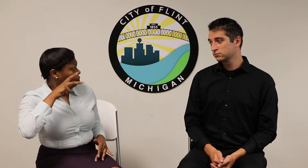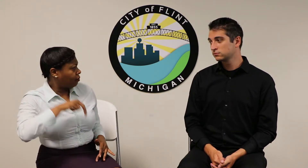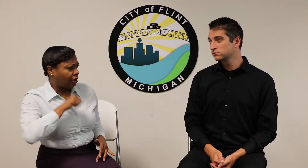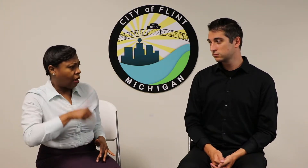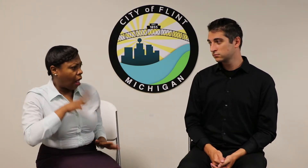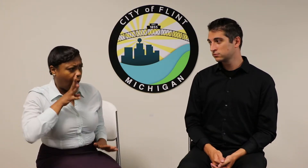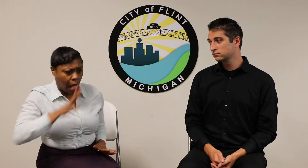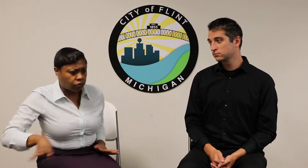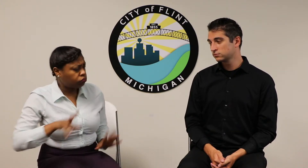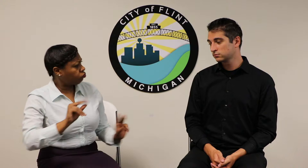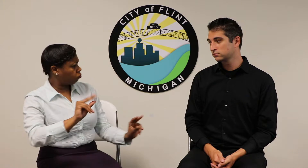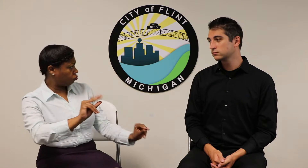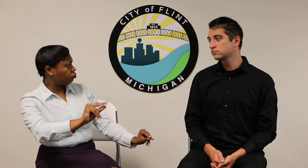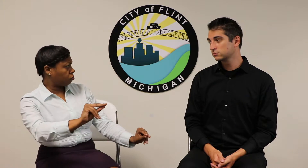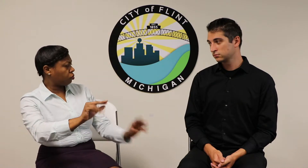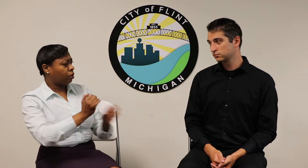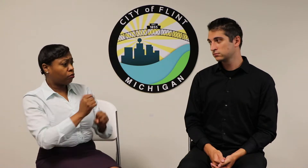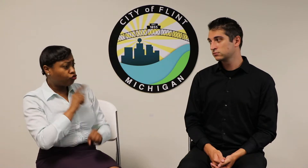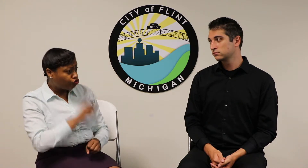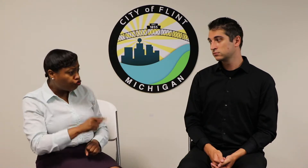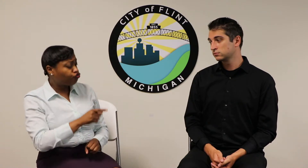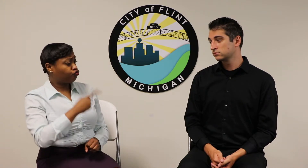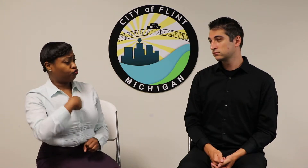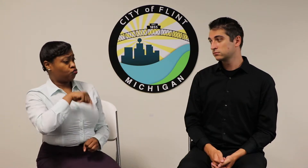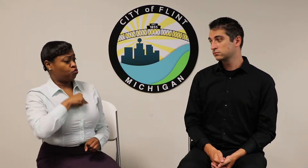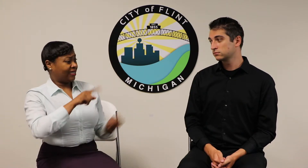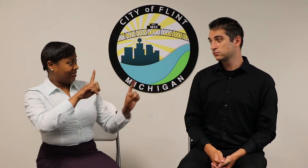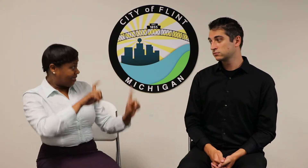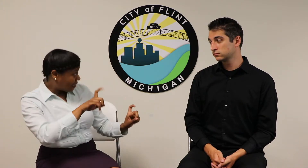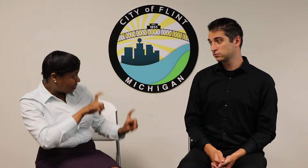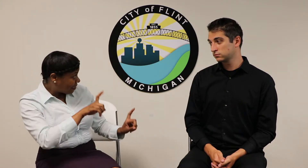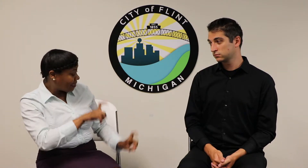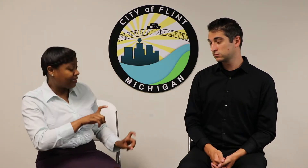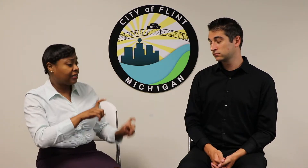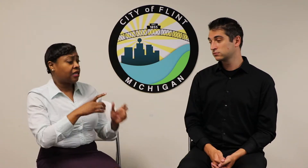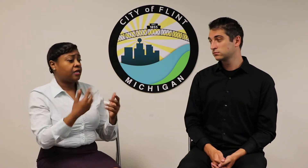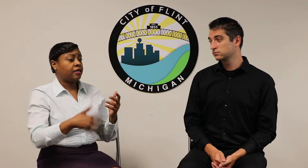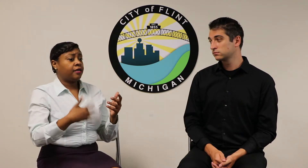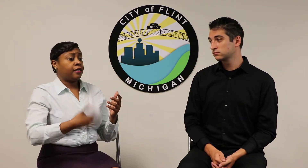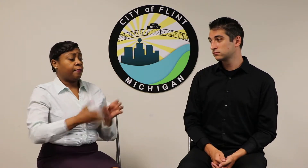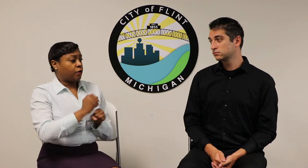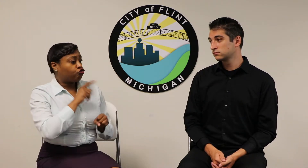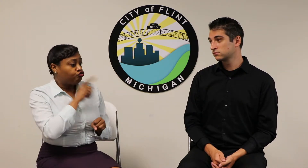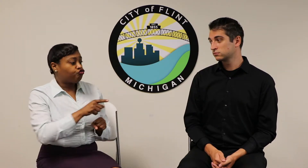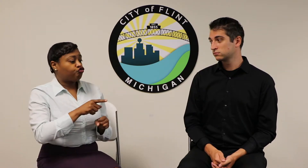making sure that we're testing and are reading the research and really